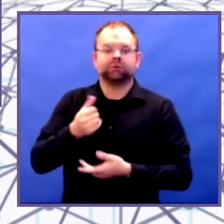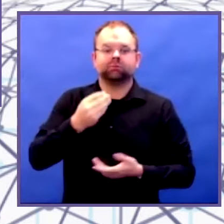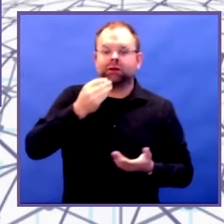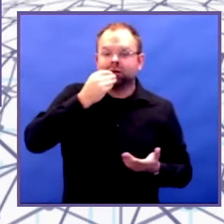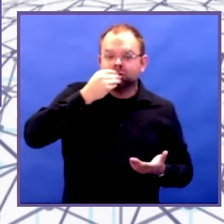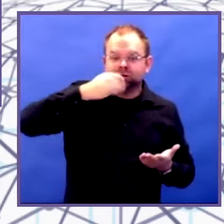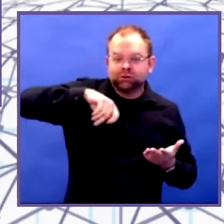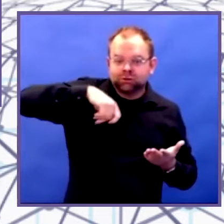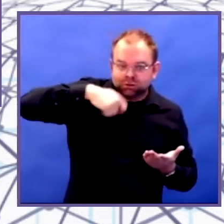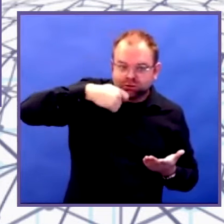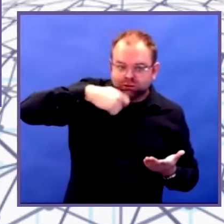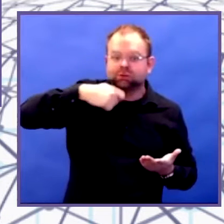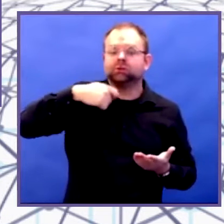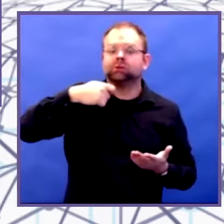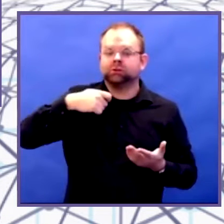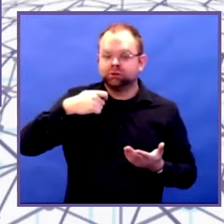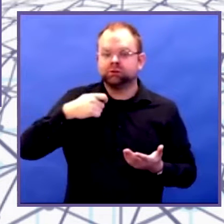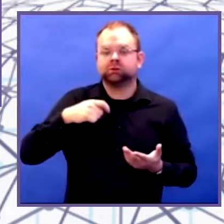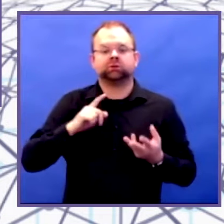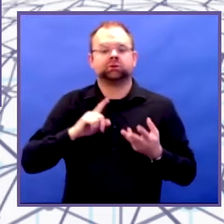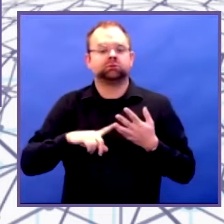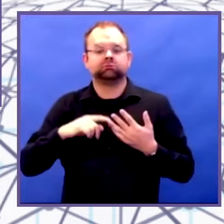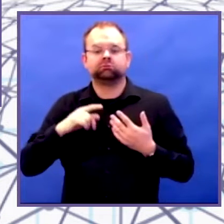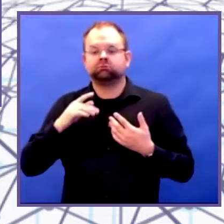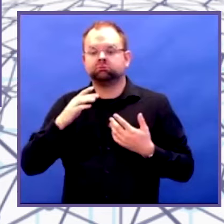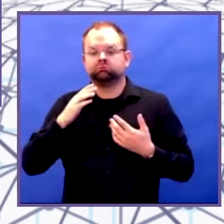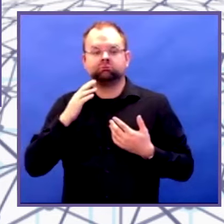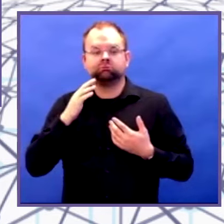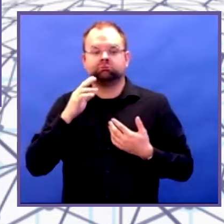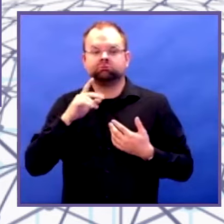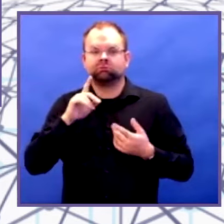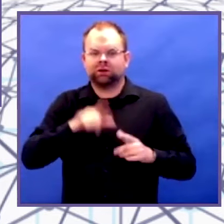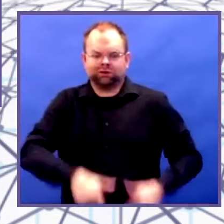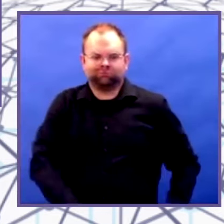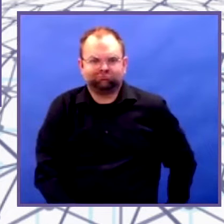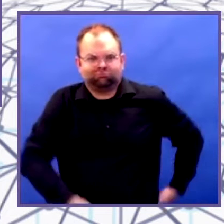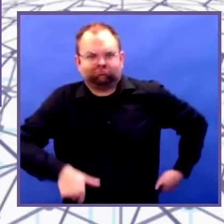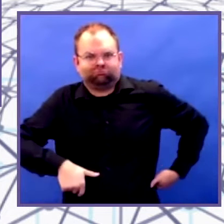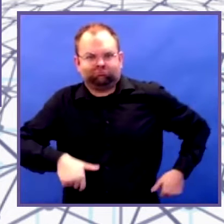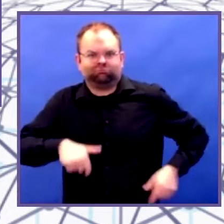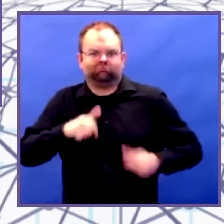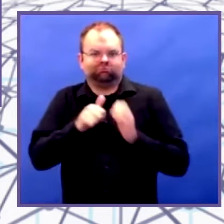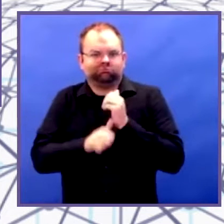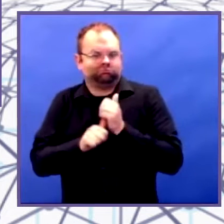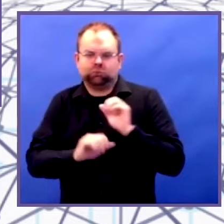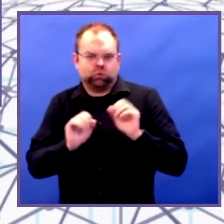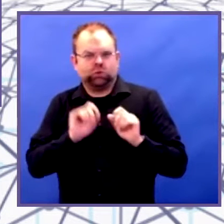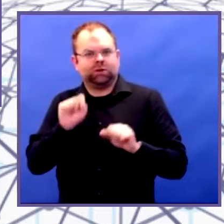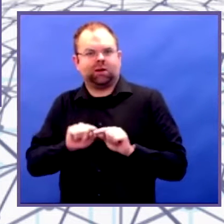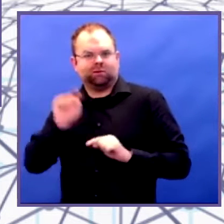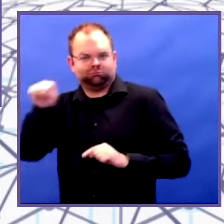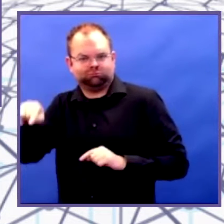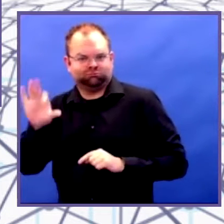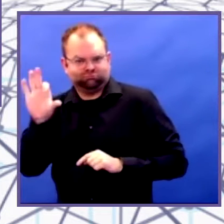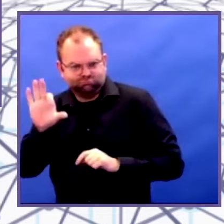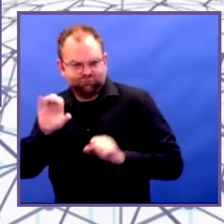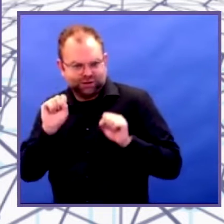and impacted so much of what they could and what they could not do, there were challenges. The equipment.